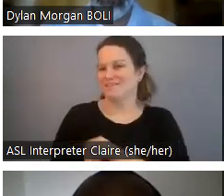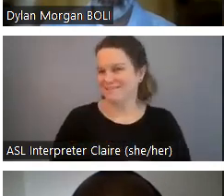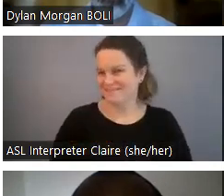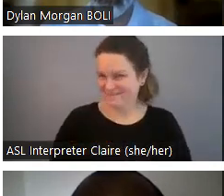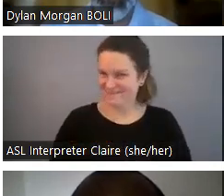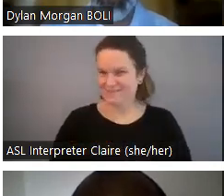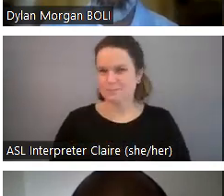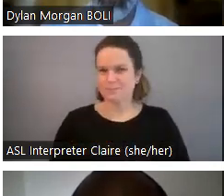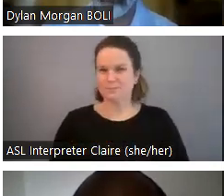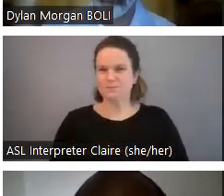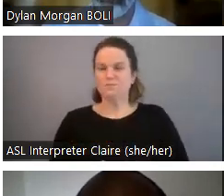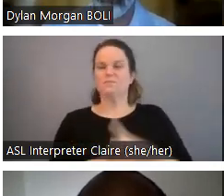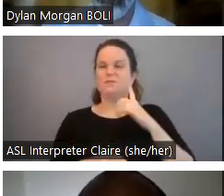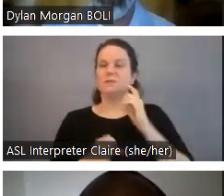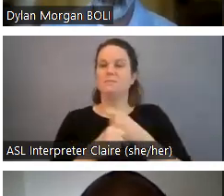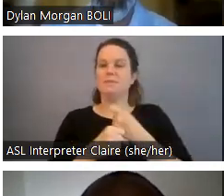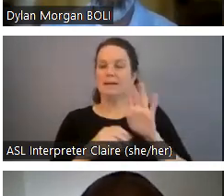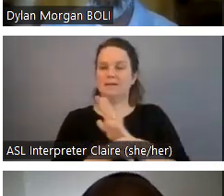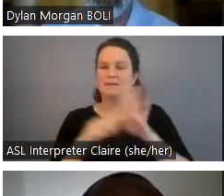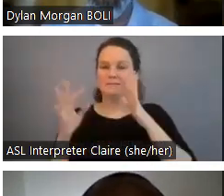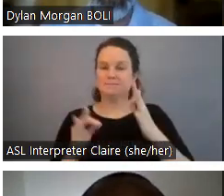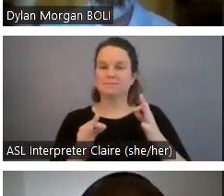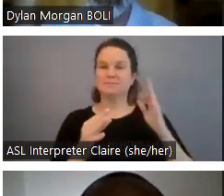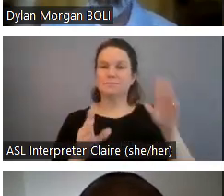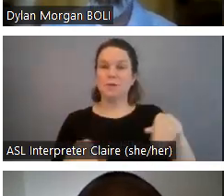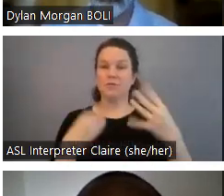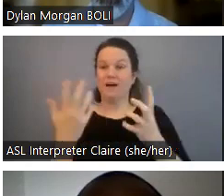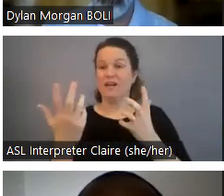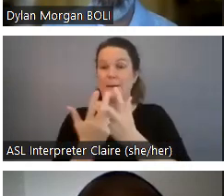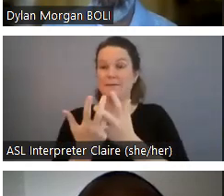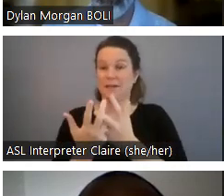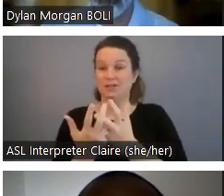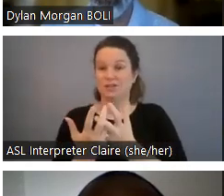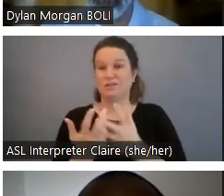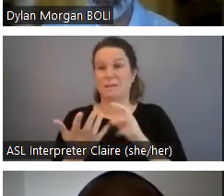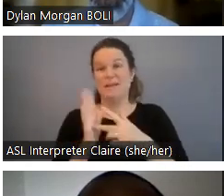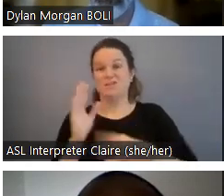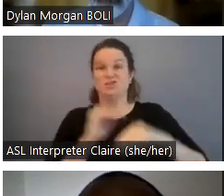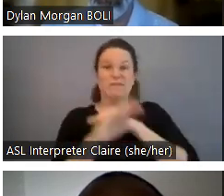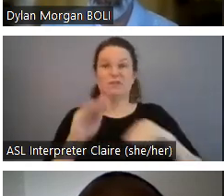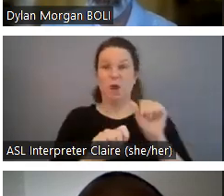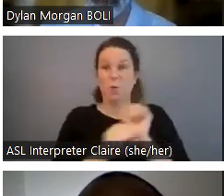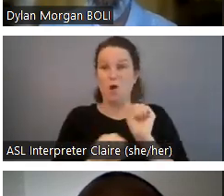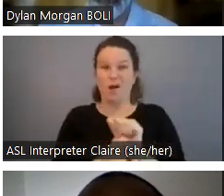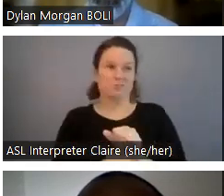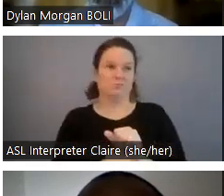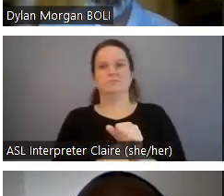you know, business decisions essentially. You know, accommodating you is going to be, you know, shuffling work around or